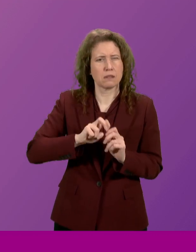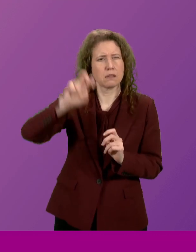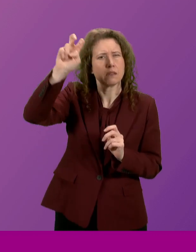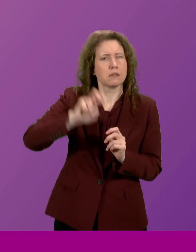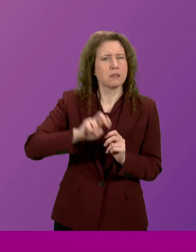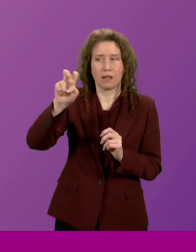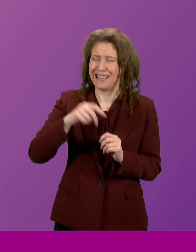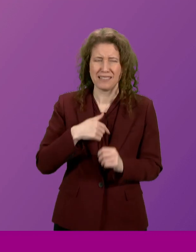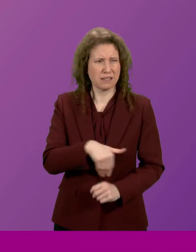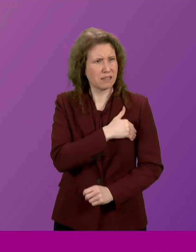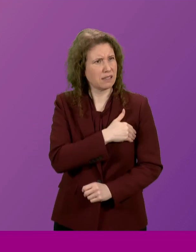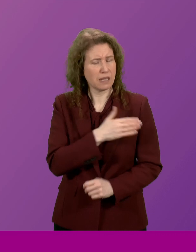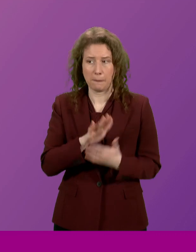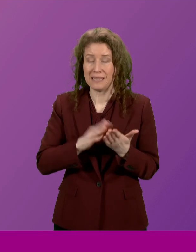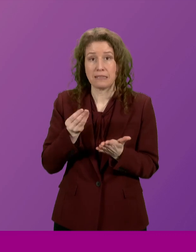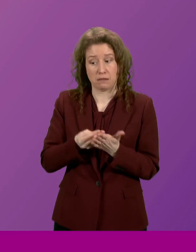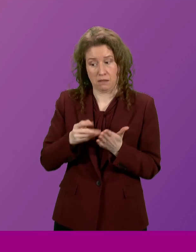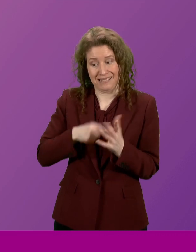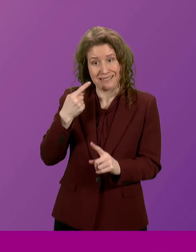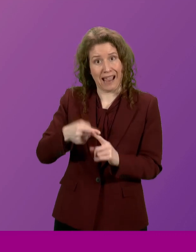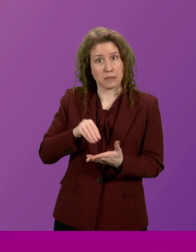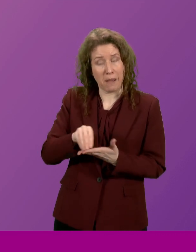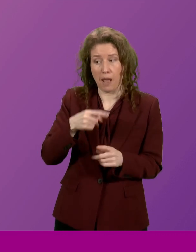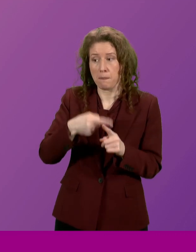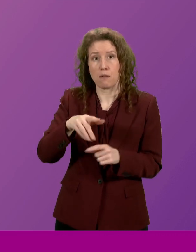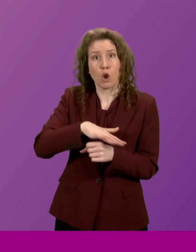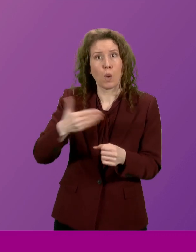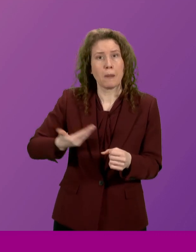of Highlands and Islands Enterprise has cost the taxpayers and local businesses millions